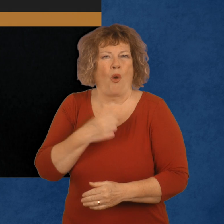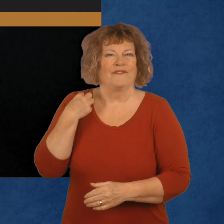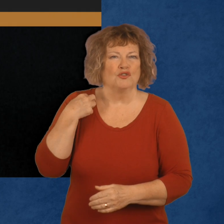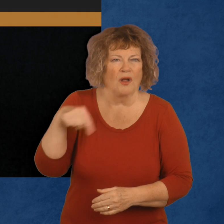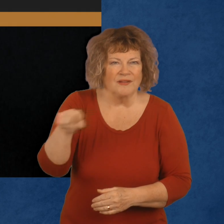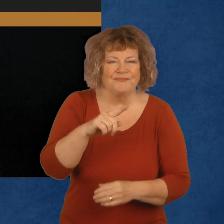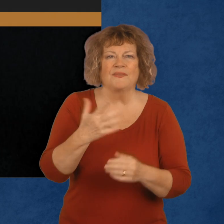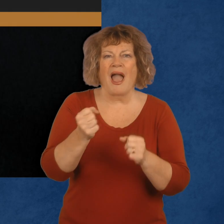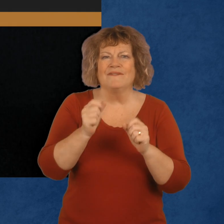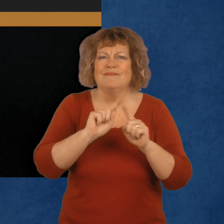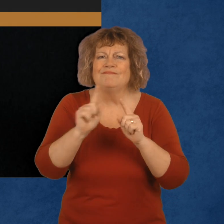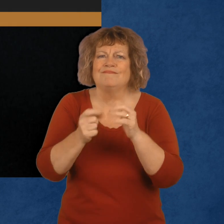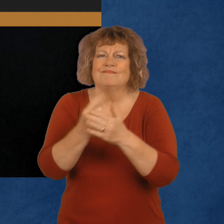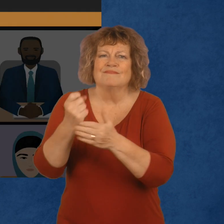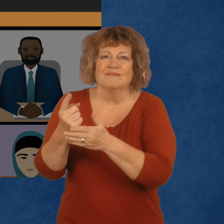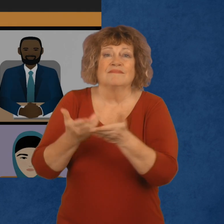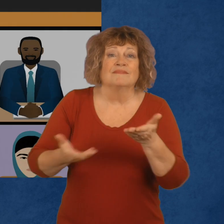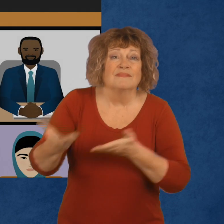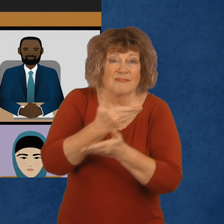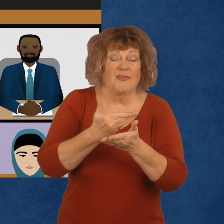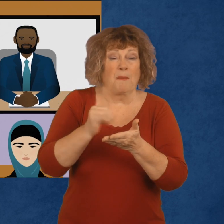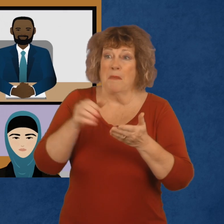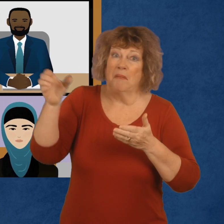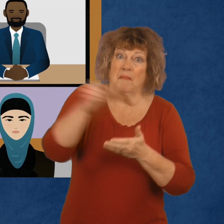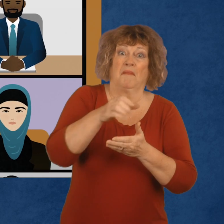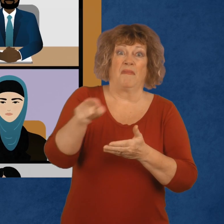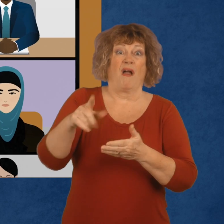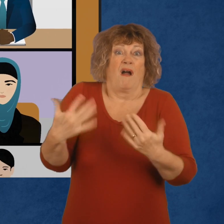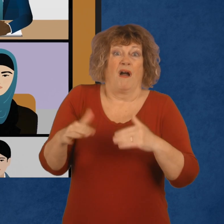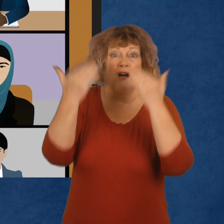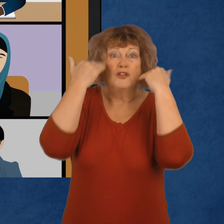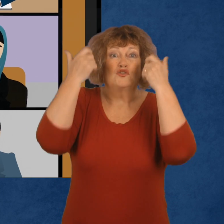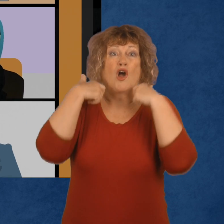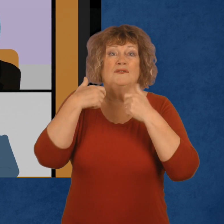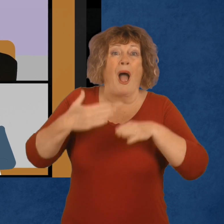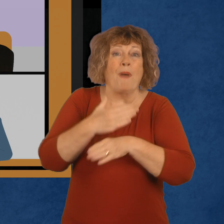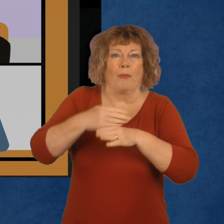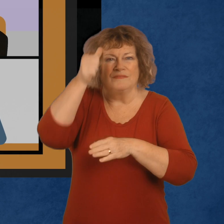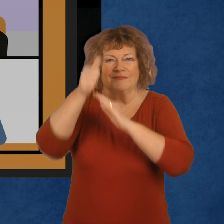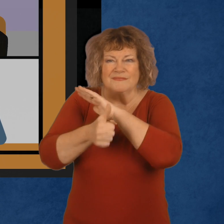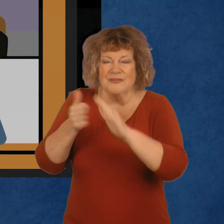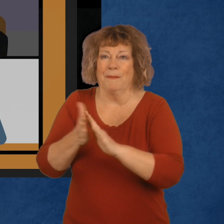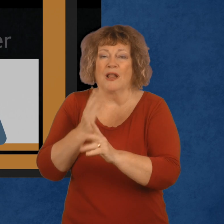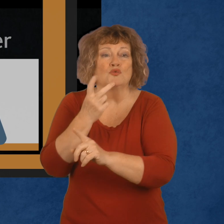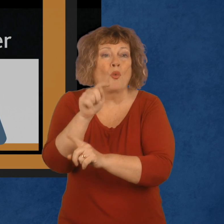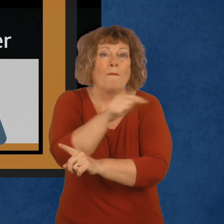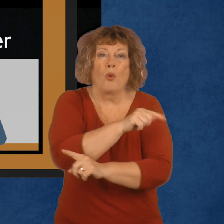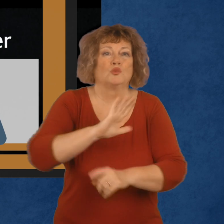without any other panel members. The person or organisation you are in dispute